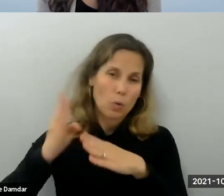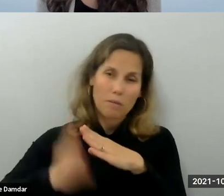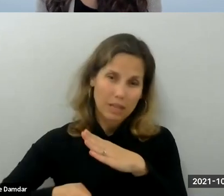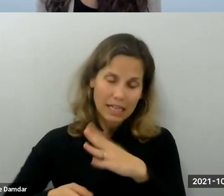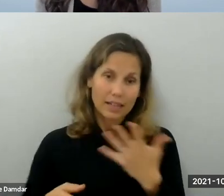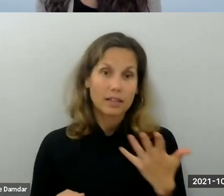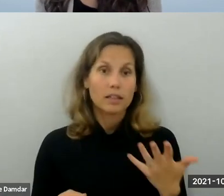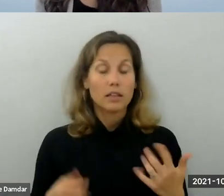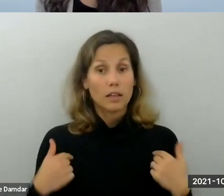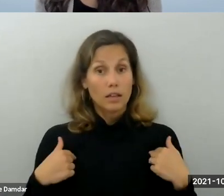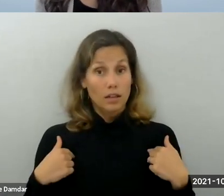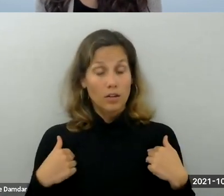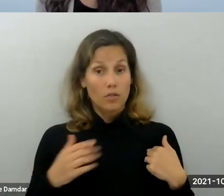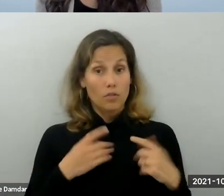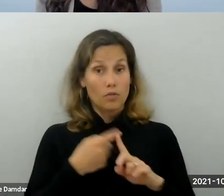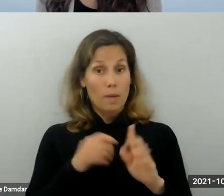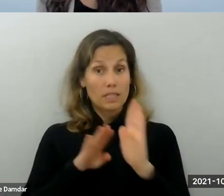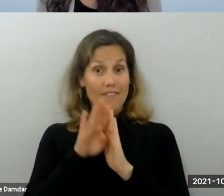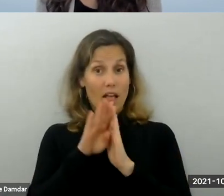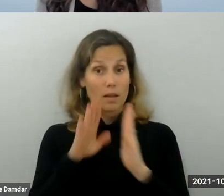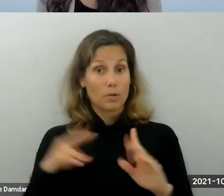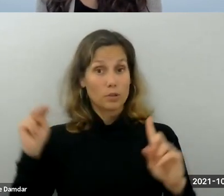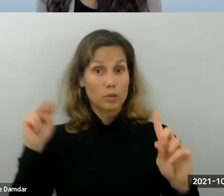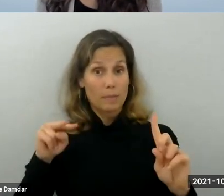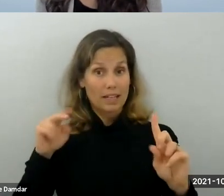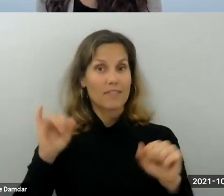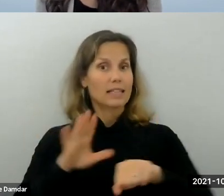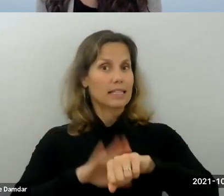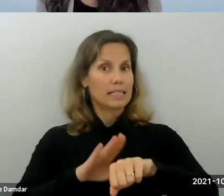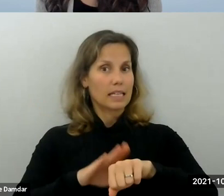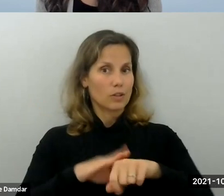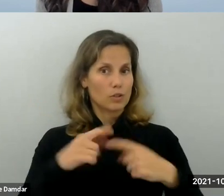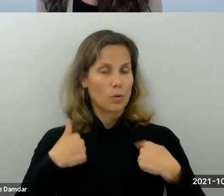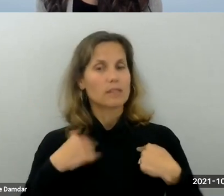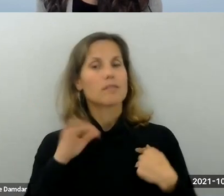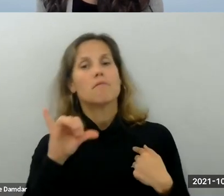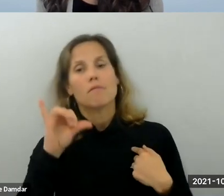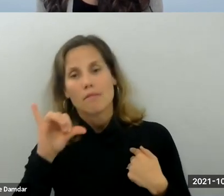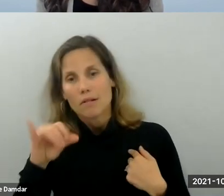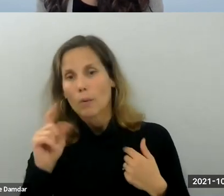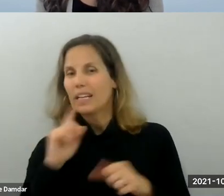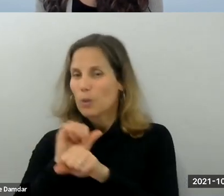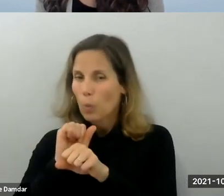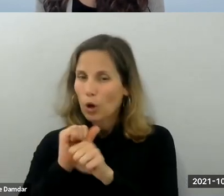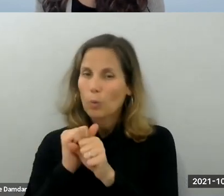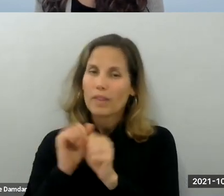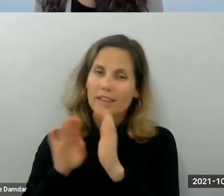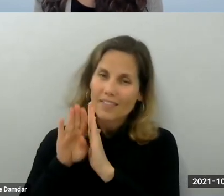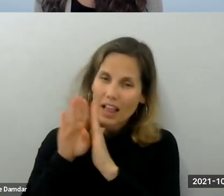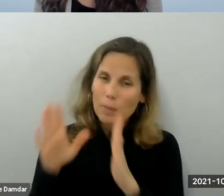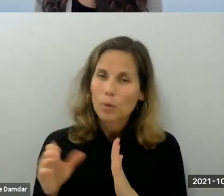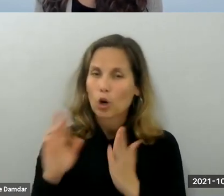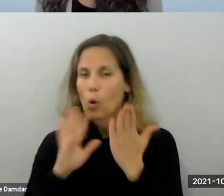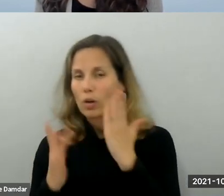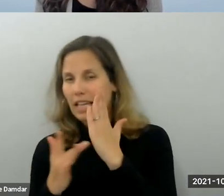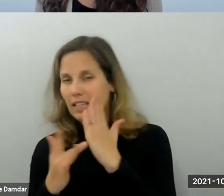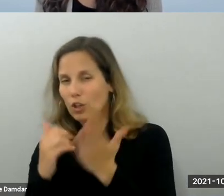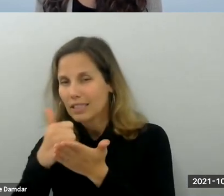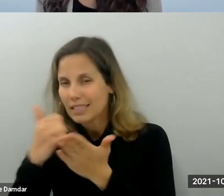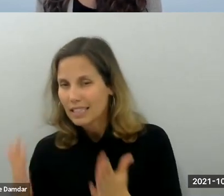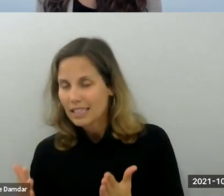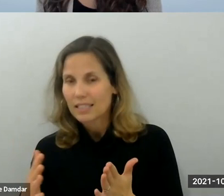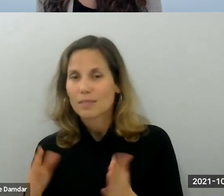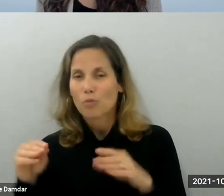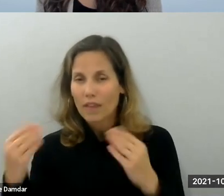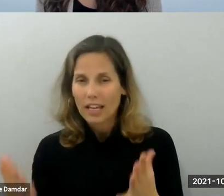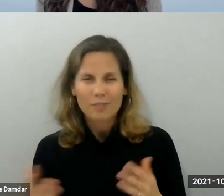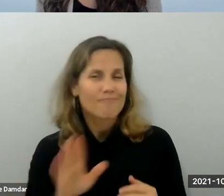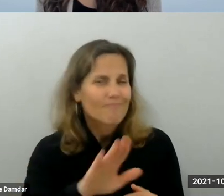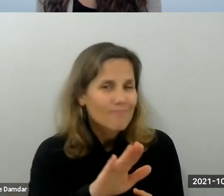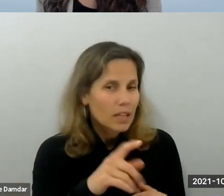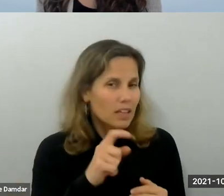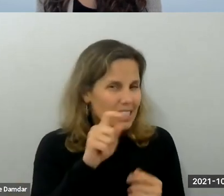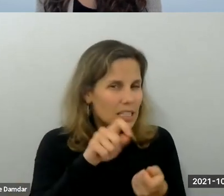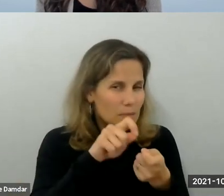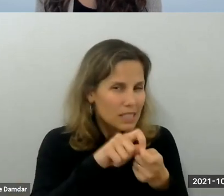Lisa Saldana (she/her/hers): From a developer standpoint is a signal for us to work with the developer, or with the technical assistance provider to say, this is an area of need, for your implementation process either.